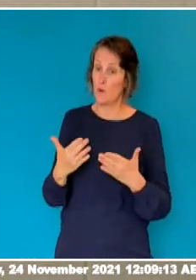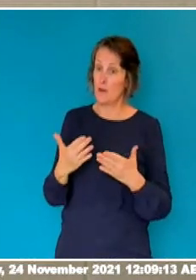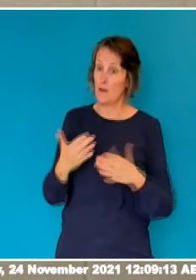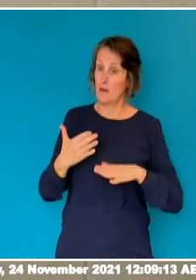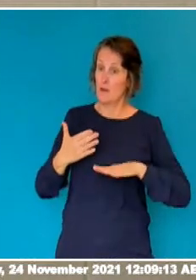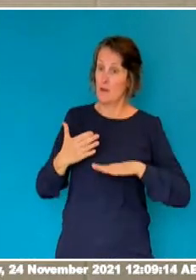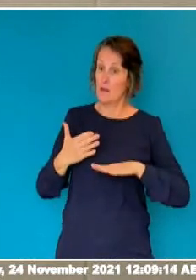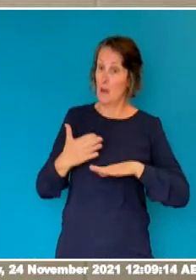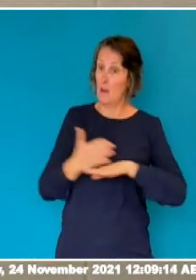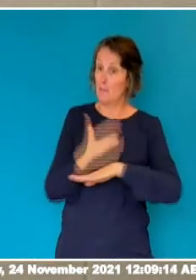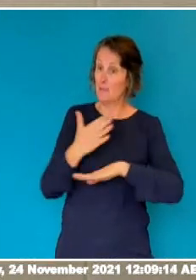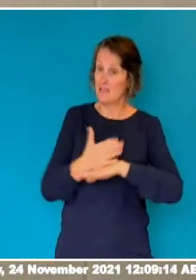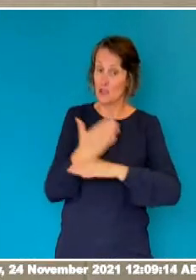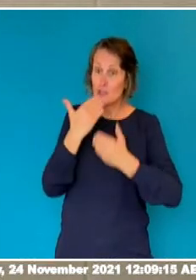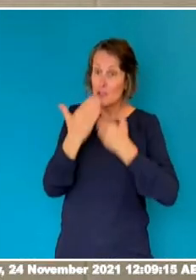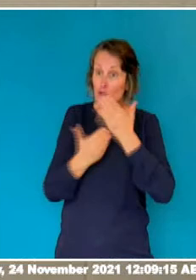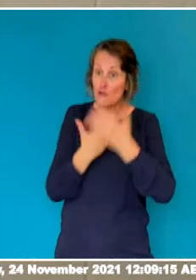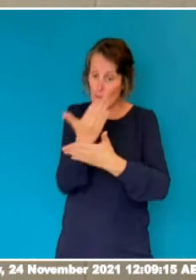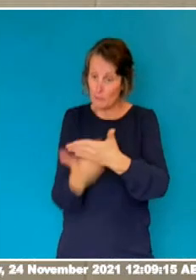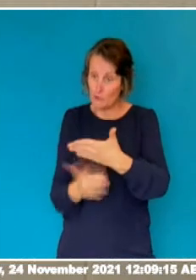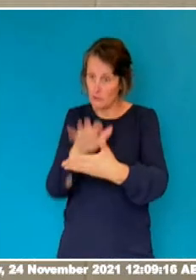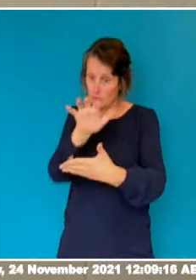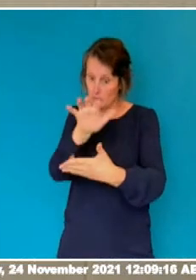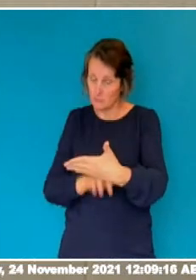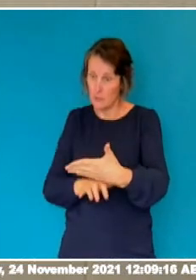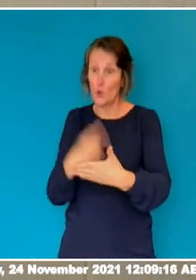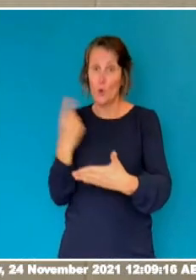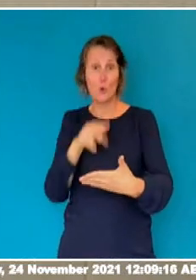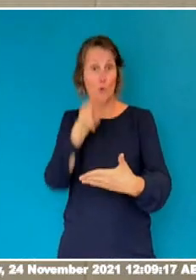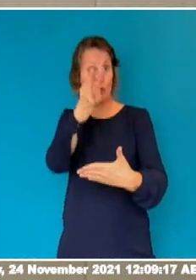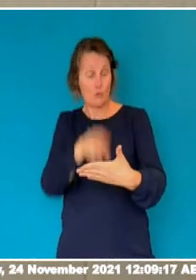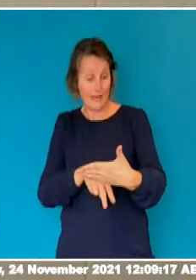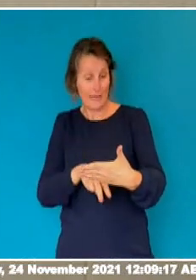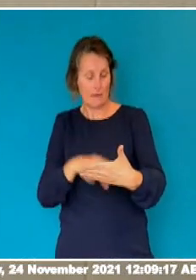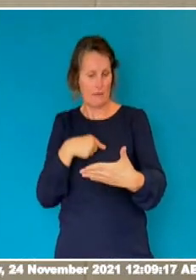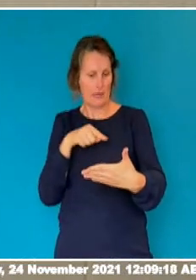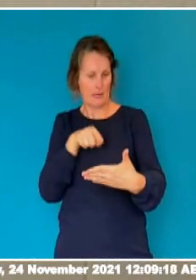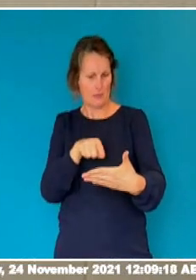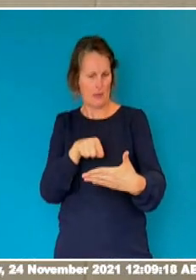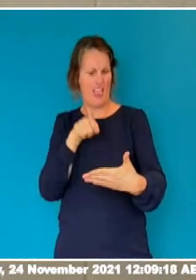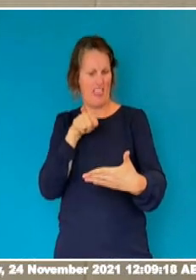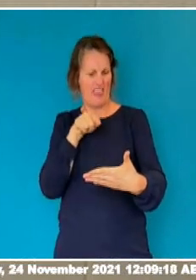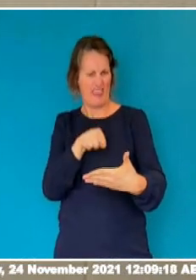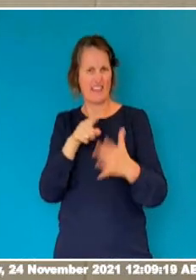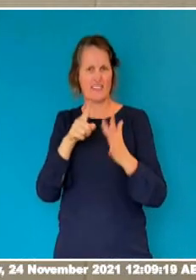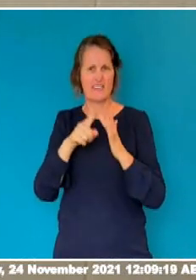reader to know whether something is an inherent requirement, an essential thing that